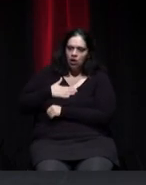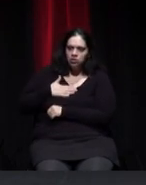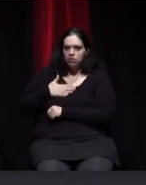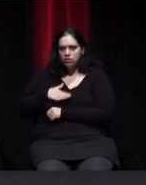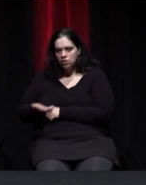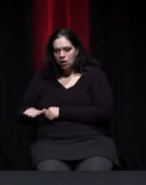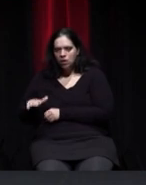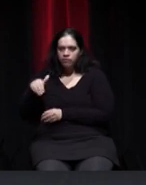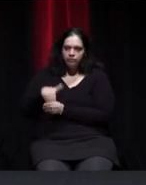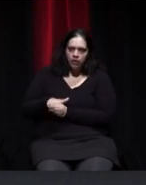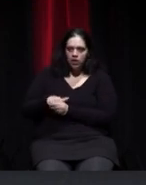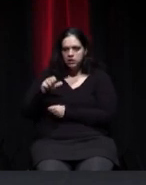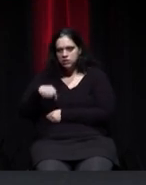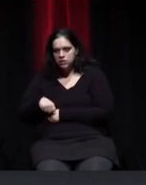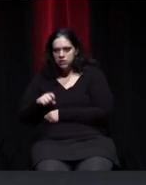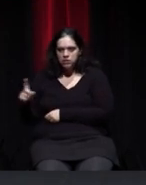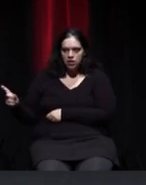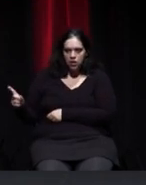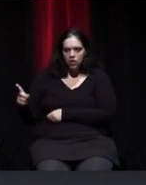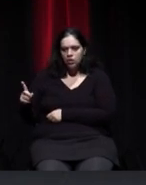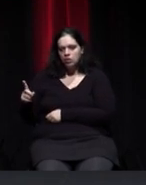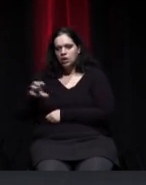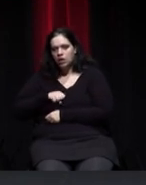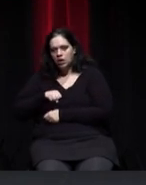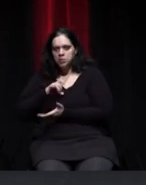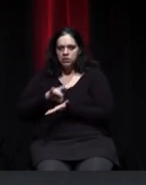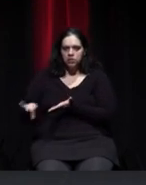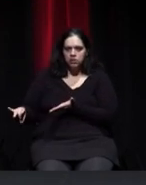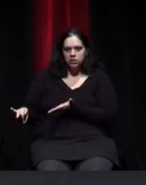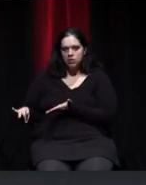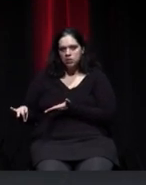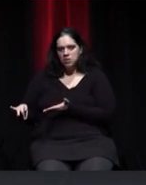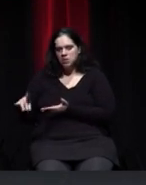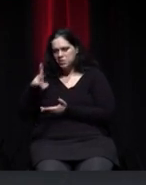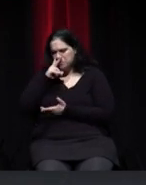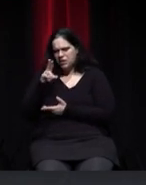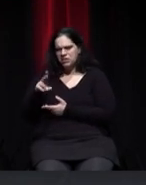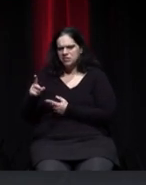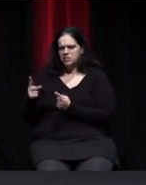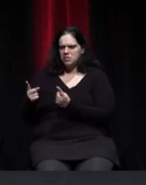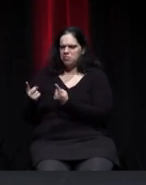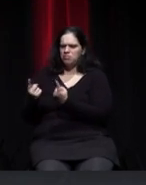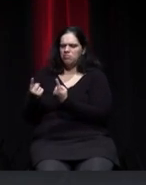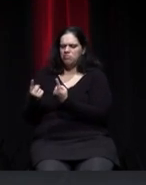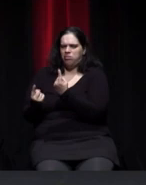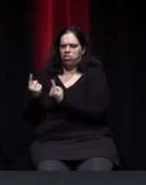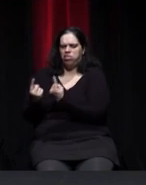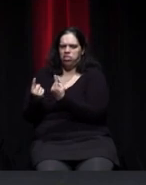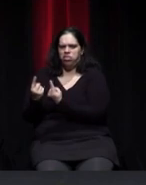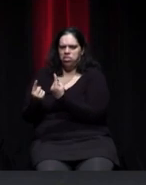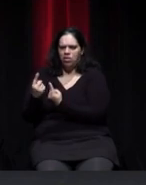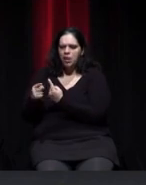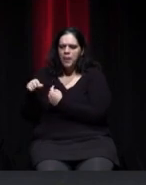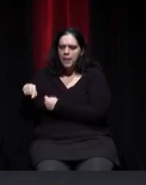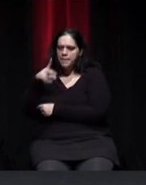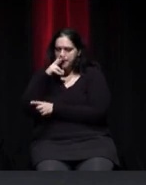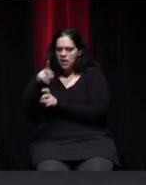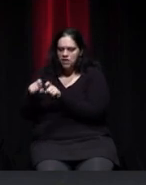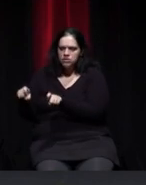I vote, I don't vote; I love, I hate; as it'd seem the algorithms are trying to teach us to do.